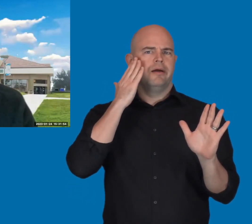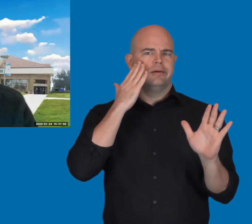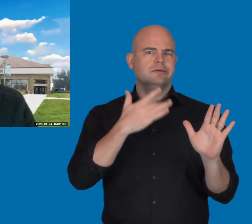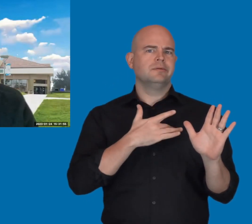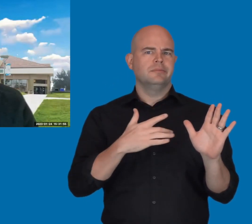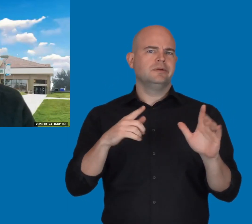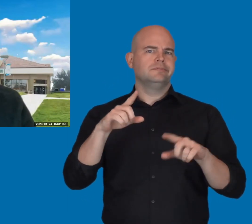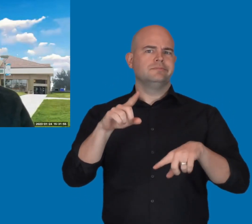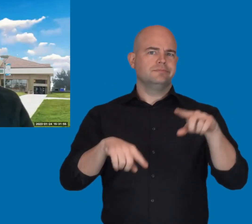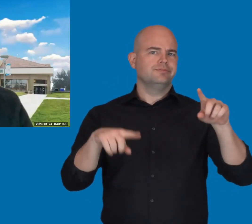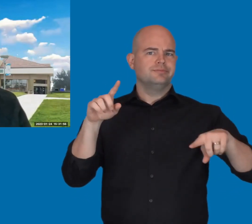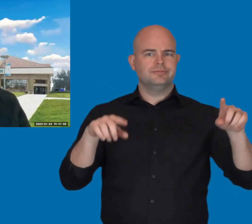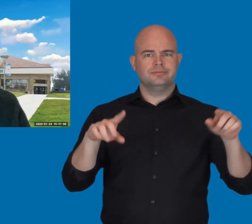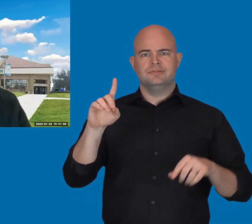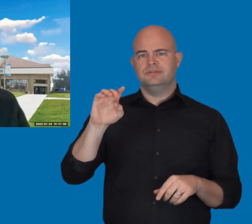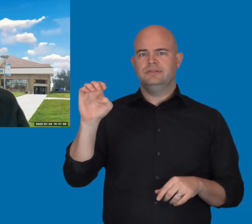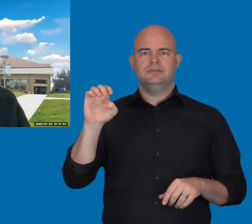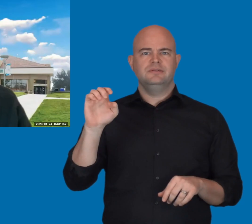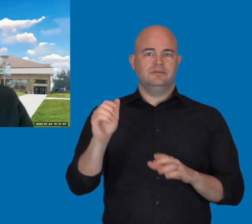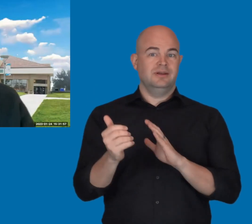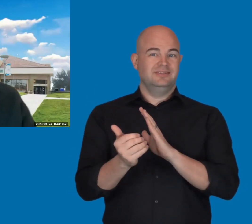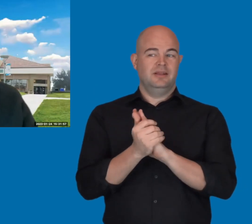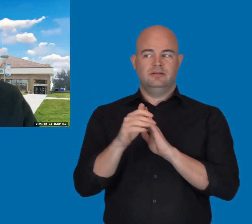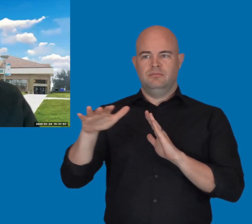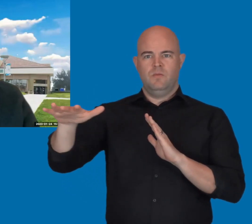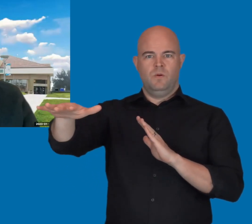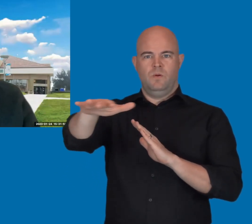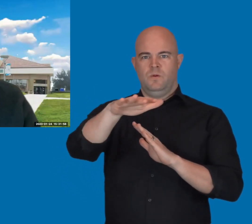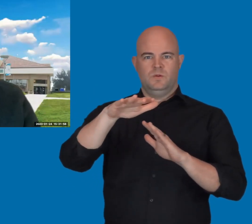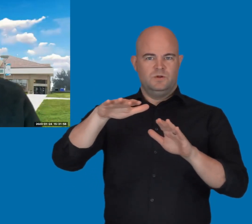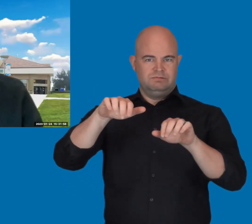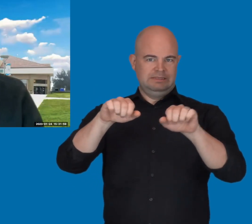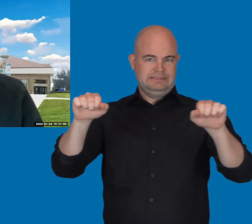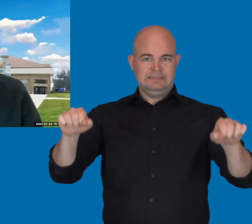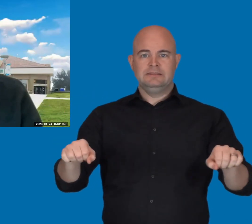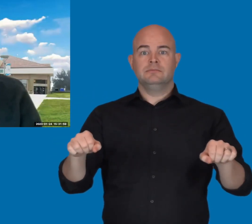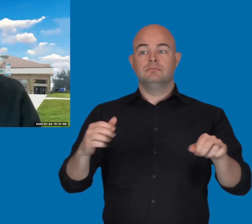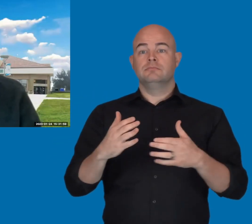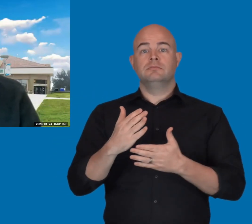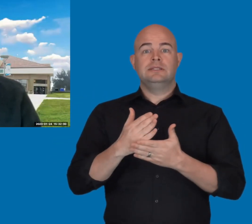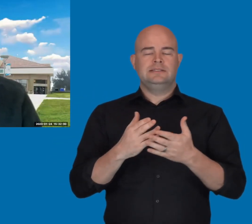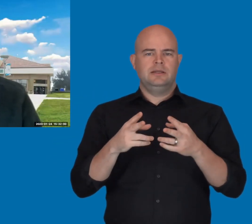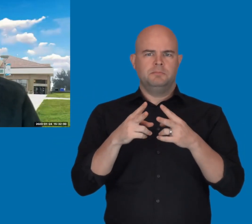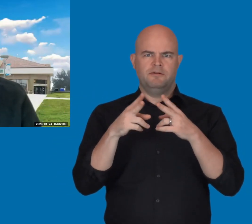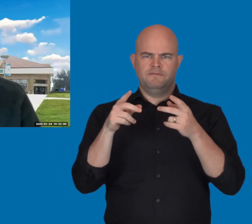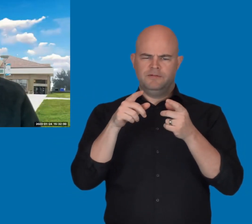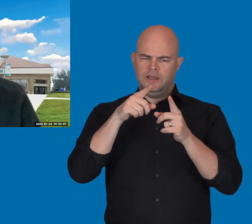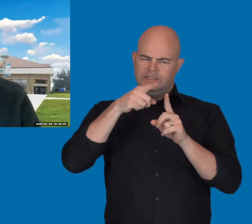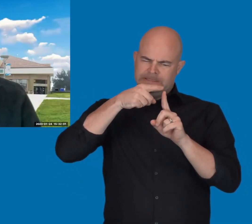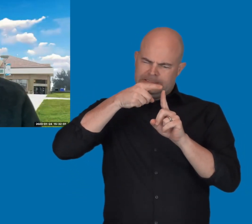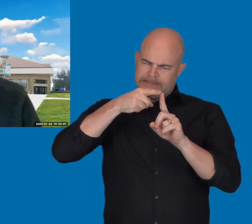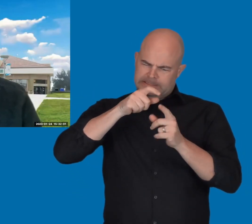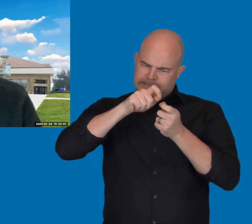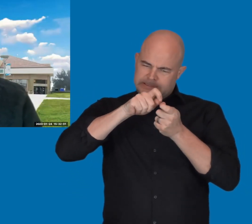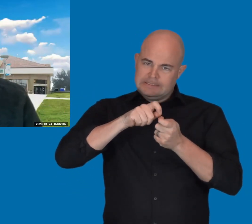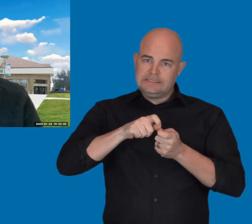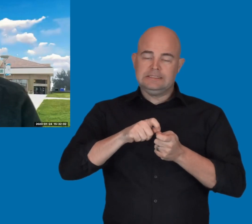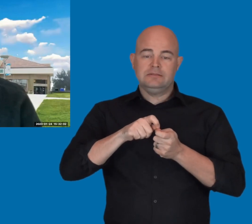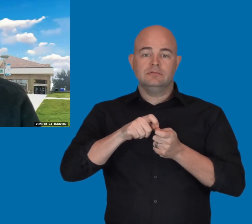or spelling it right too, the ACED IT. It is A-C-- like I Aced the course.